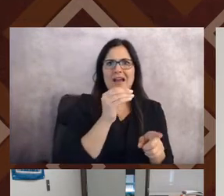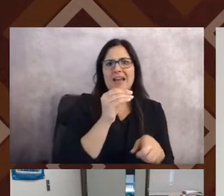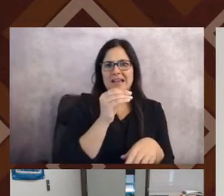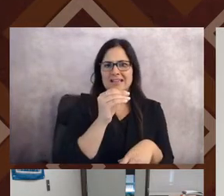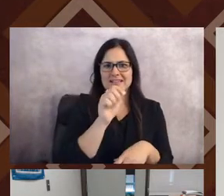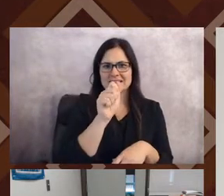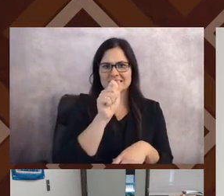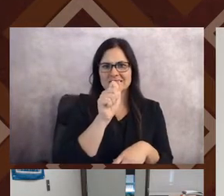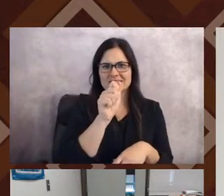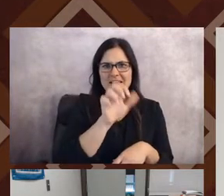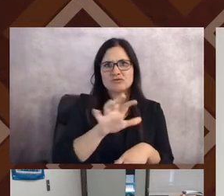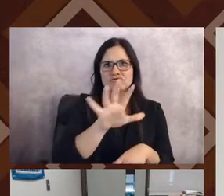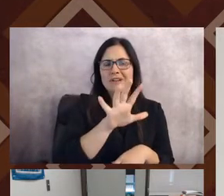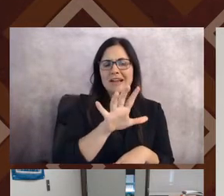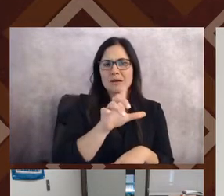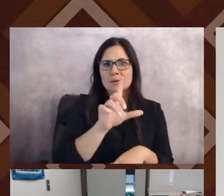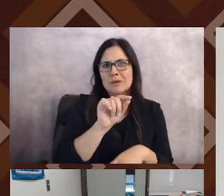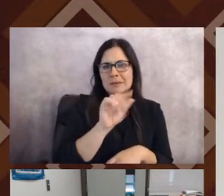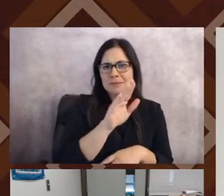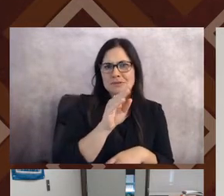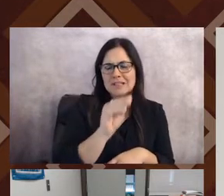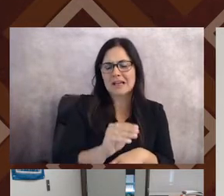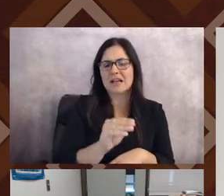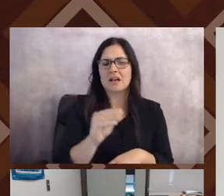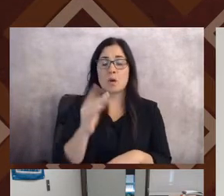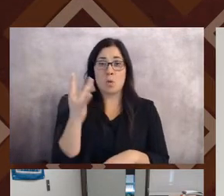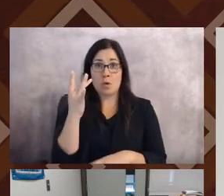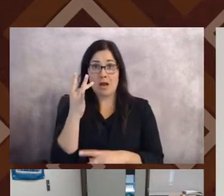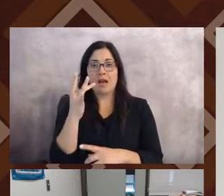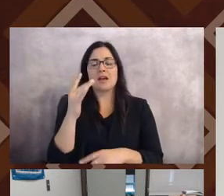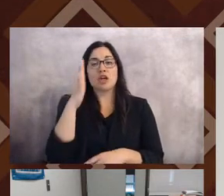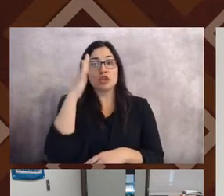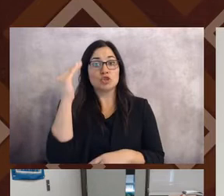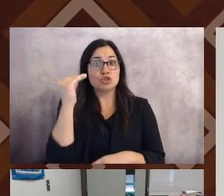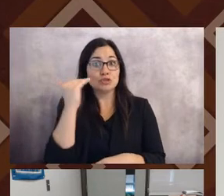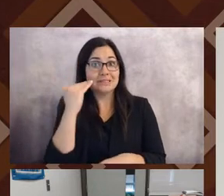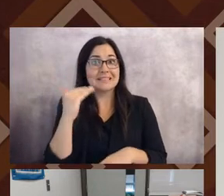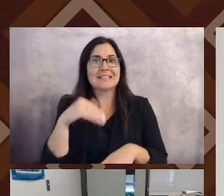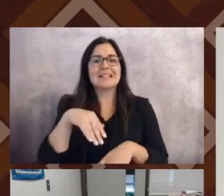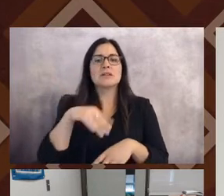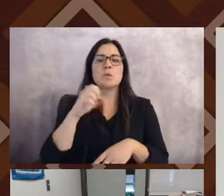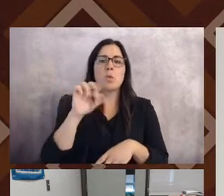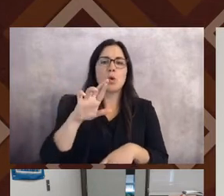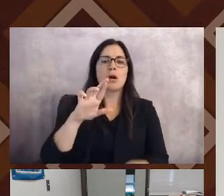most of the damages to Koreans, the Cambodians, because they're driving in